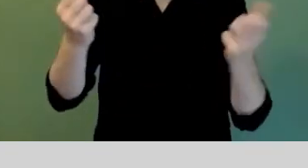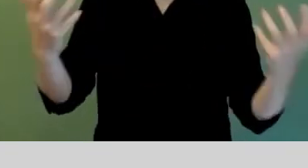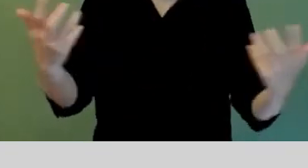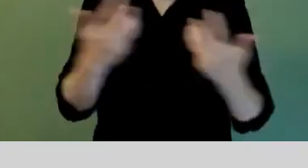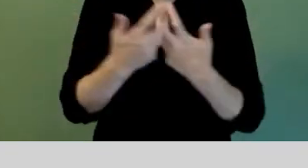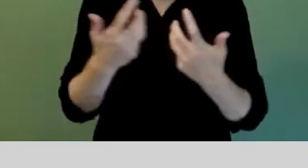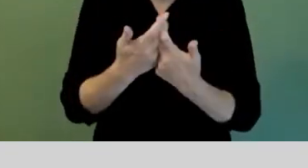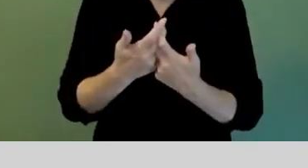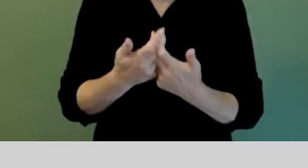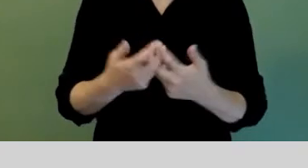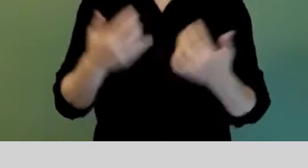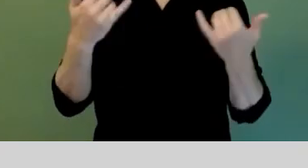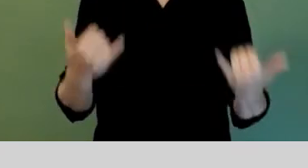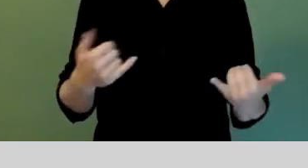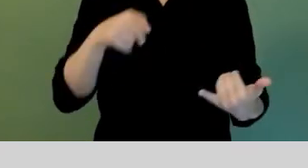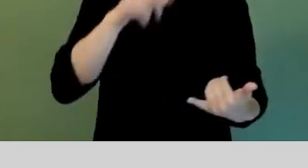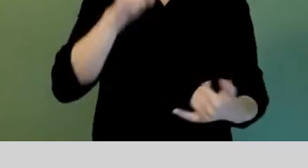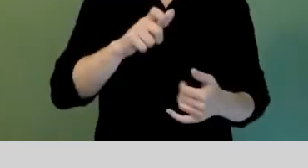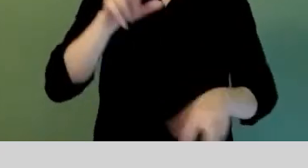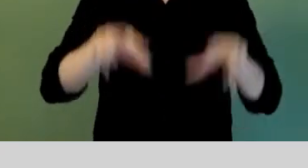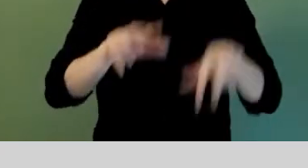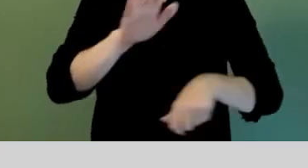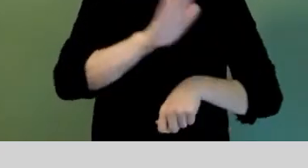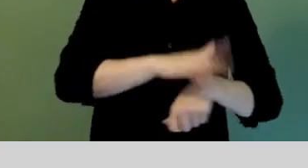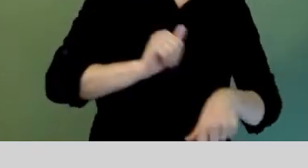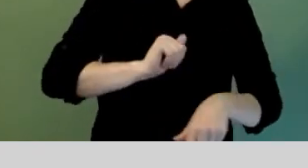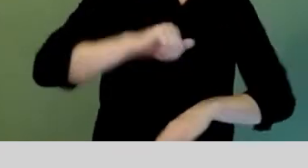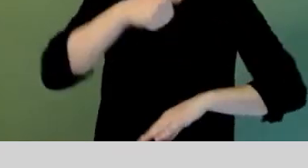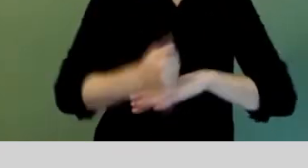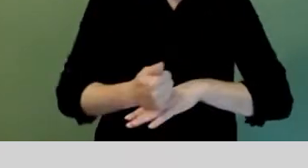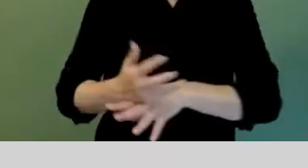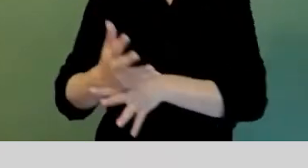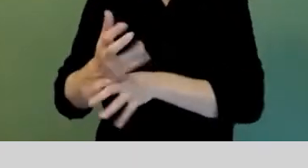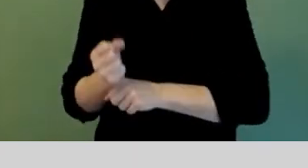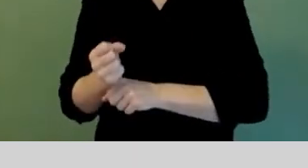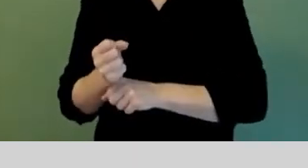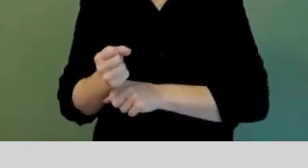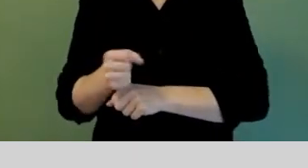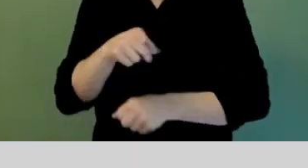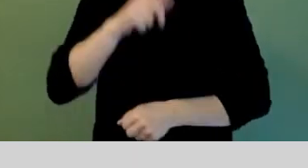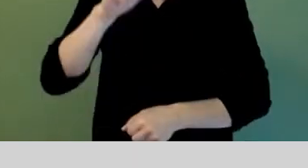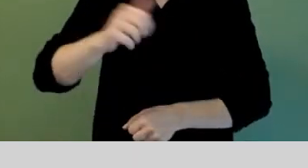and getter methods nor do you need to know if a property is stored or synthetic.